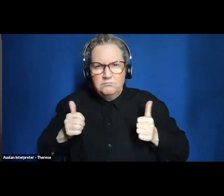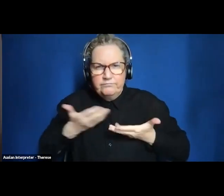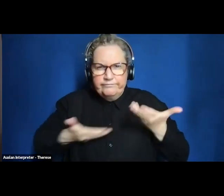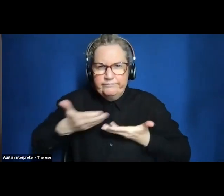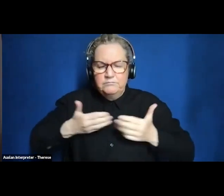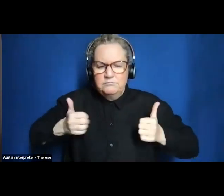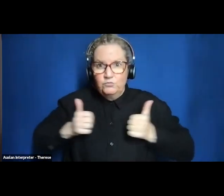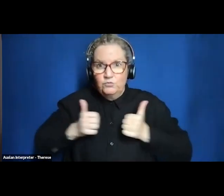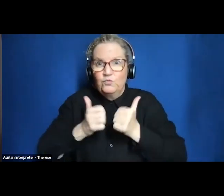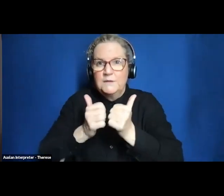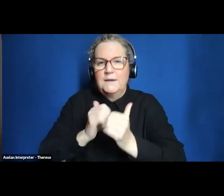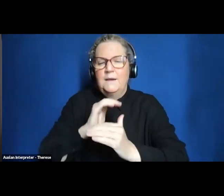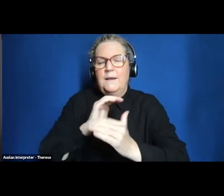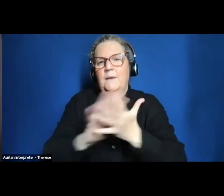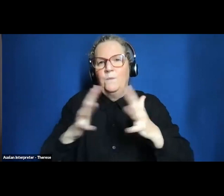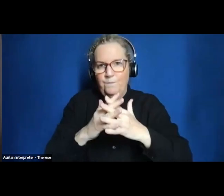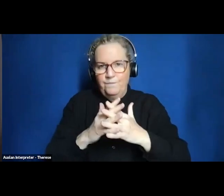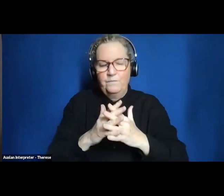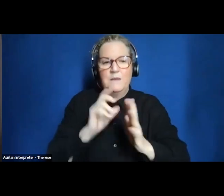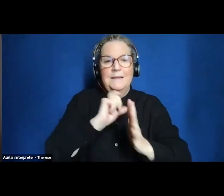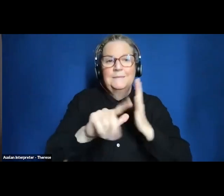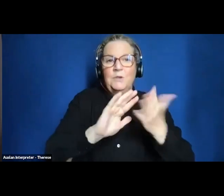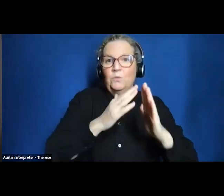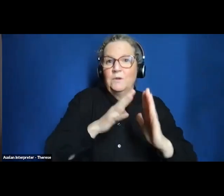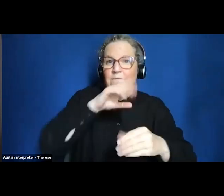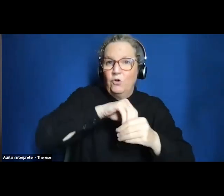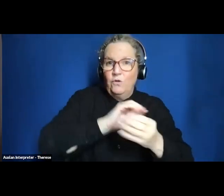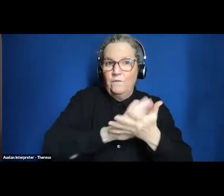discuss how the disability community are being involved and outline the